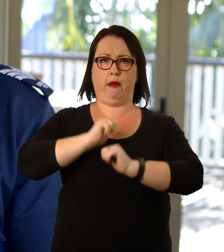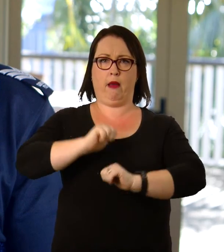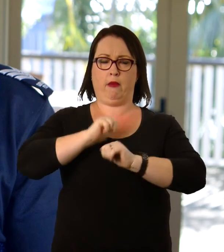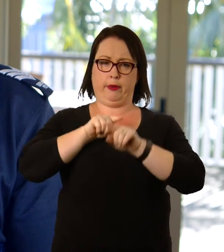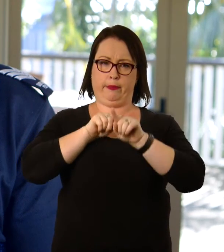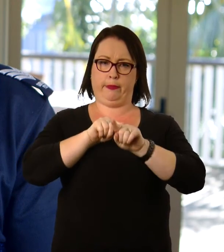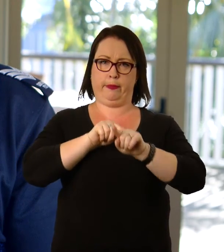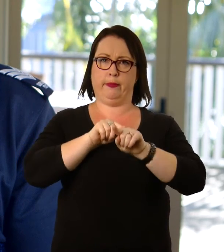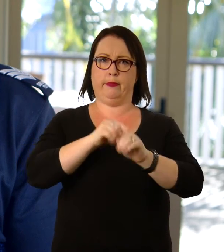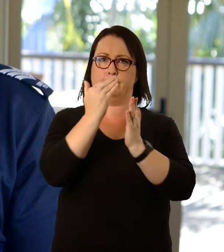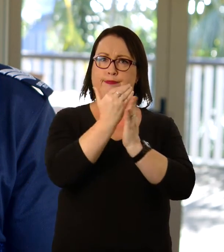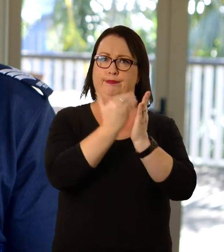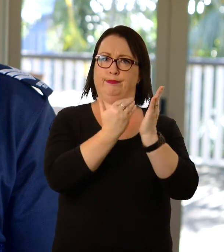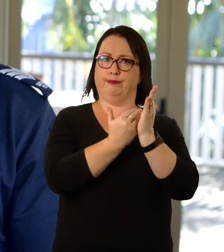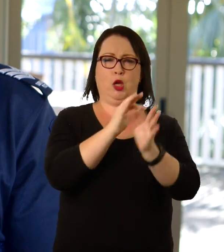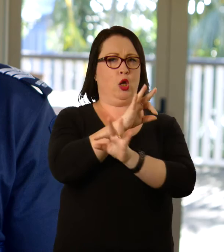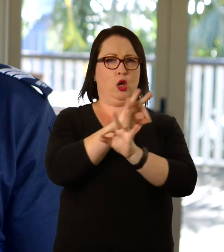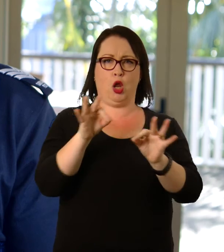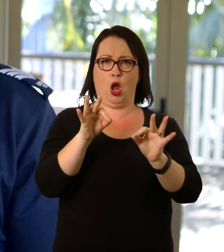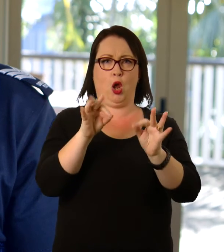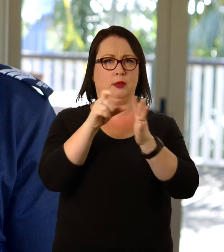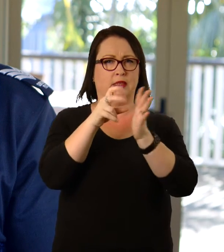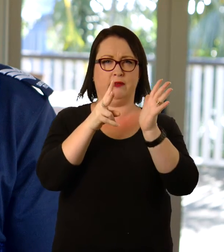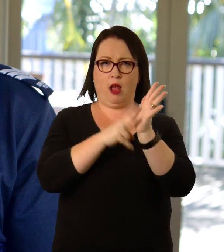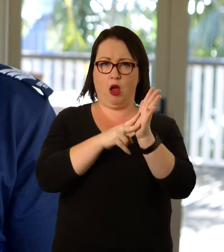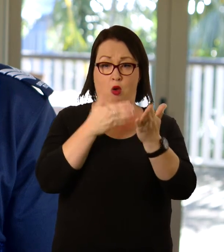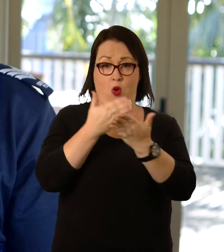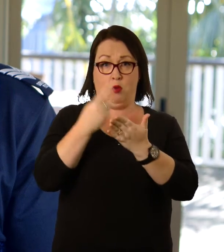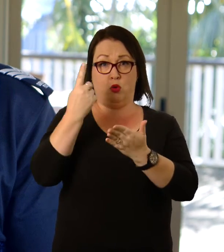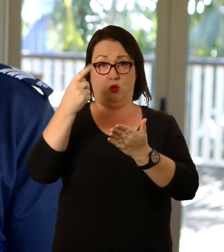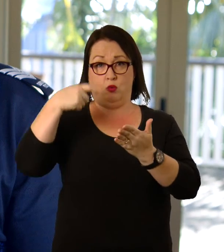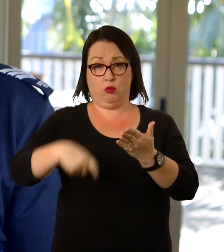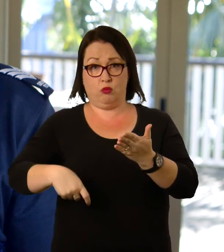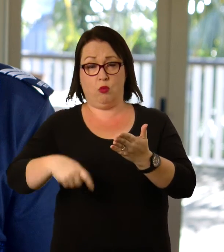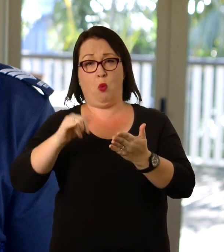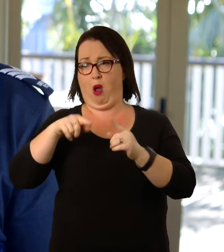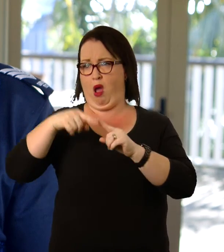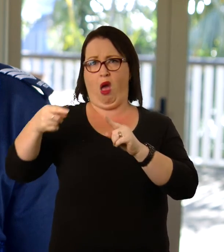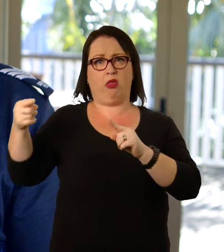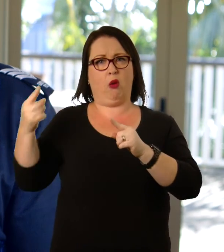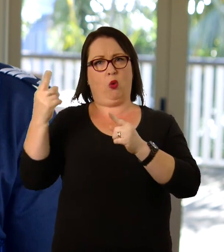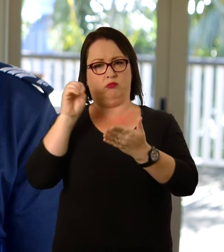and not commit domestic violence against the aggrieved and anyone else protected by the order.